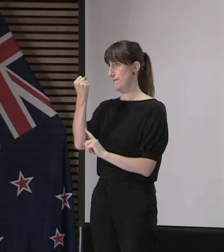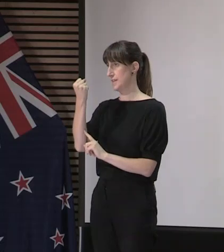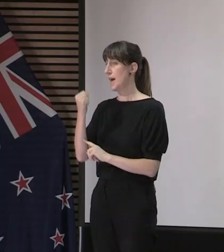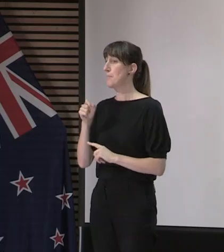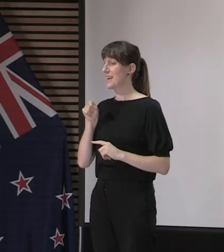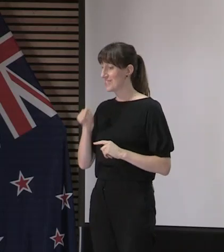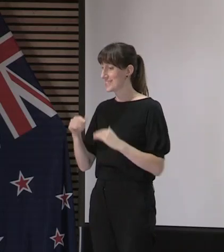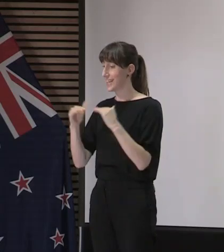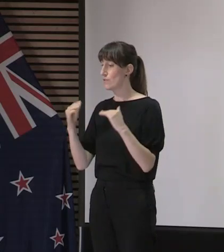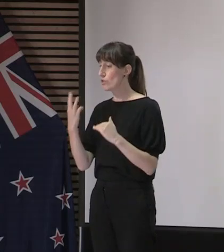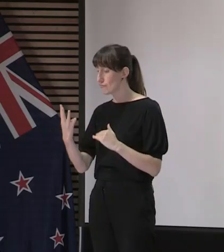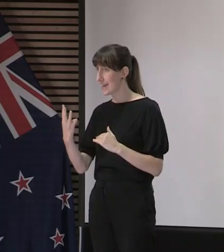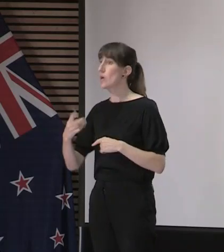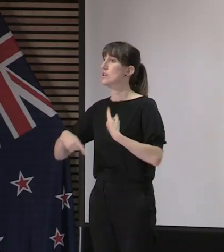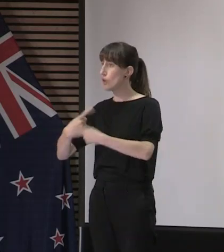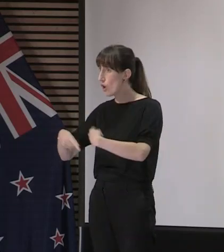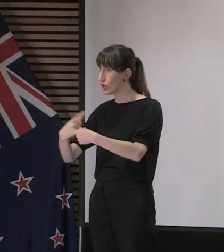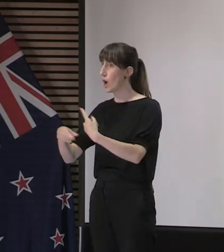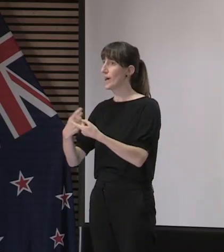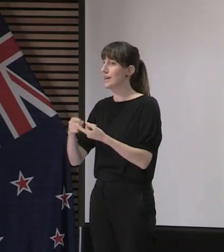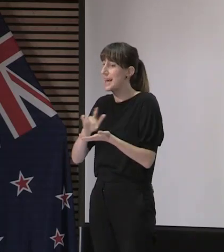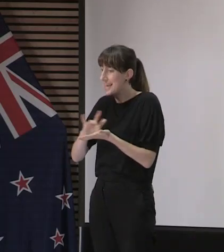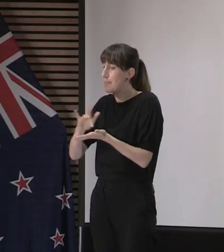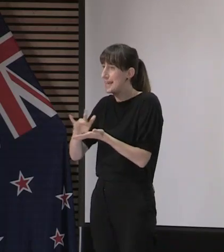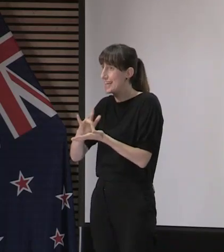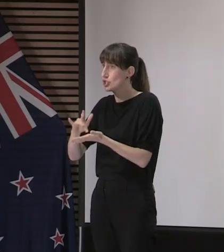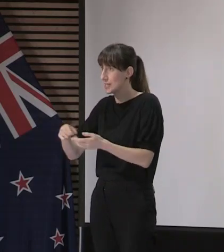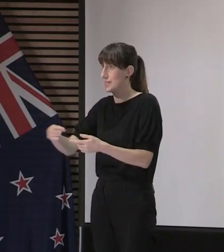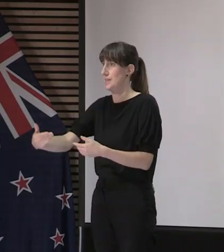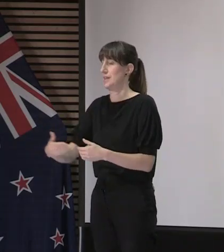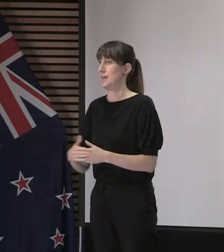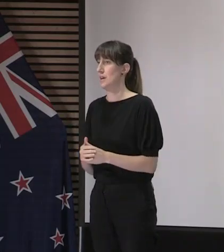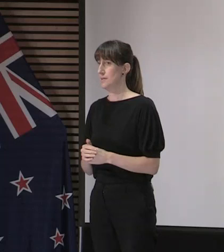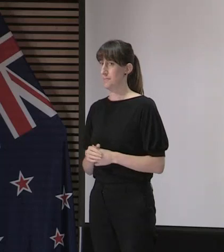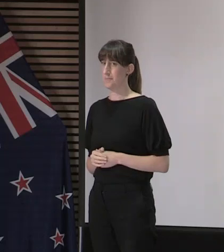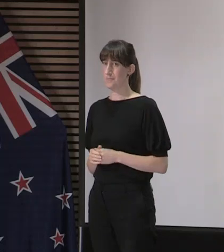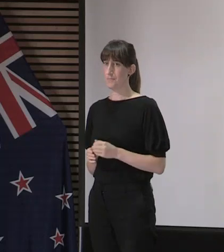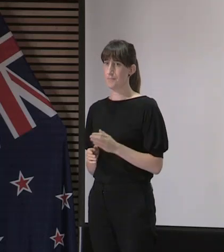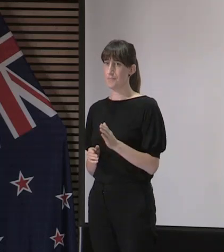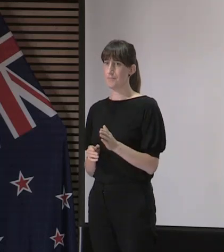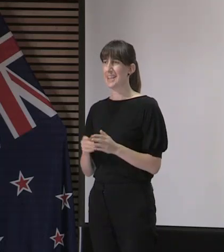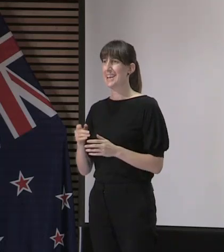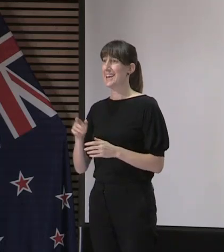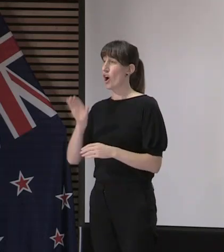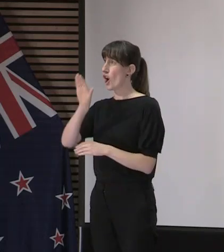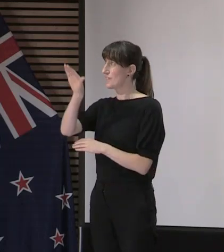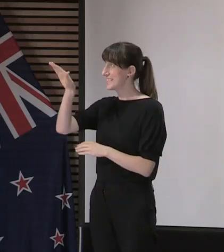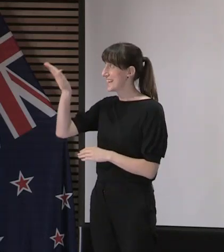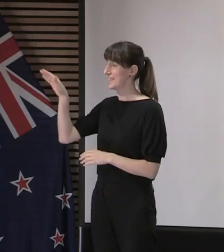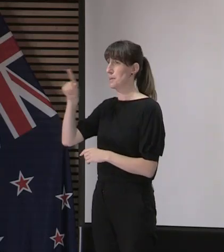prolonged effort. It's going to be a sustained effort and we will all need to continue that effort in Alert Level 3